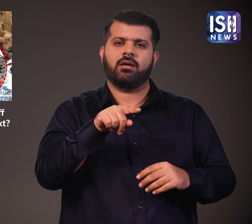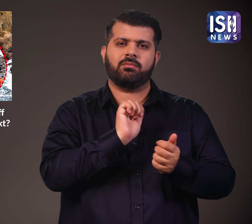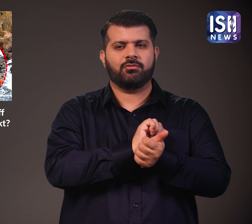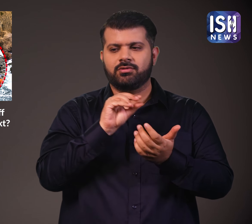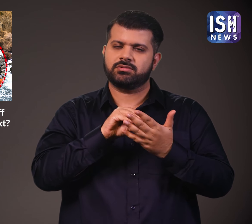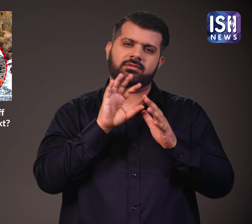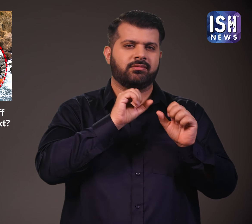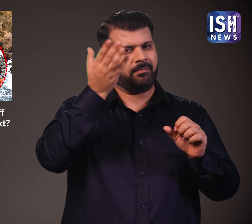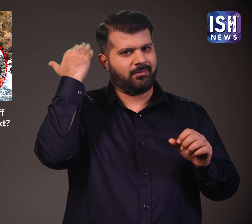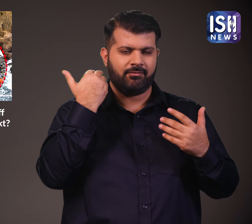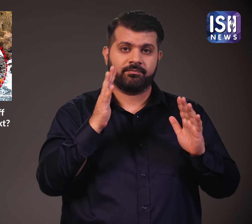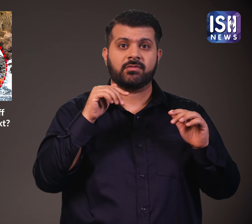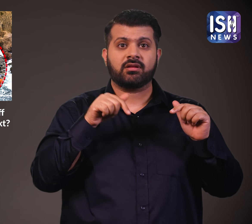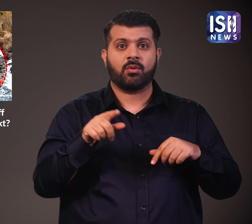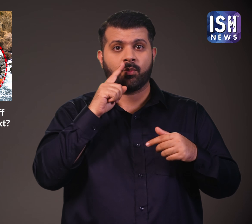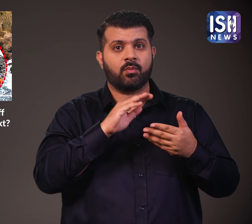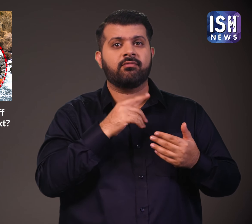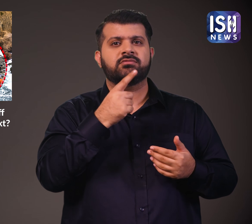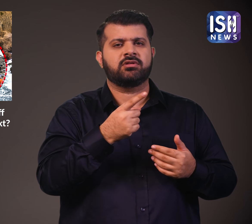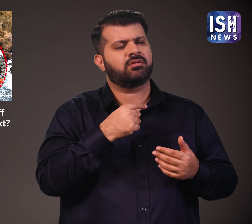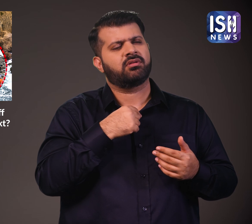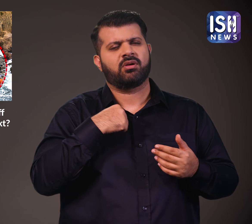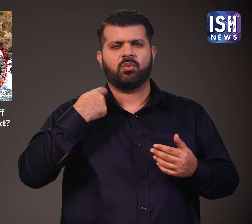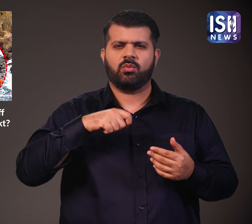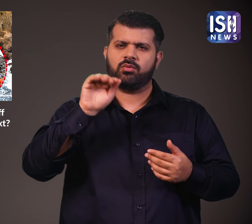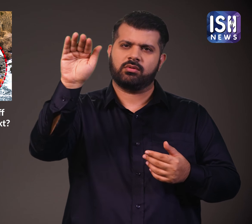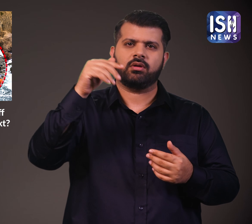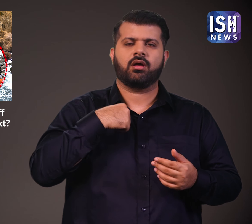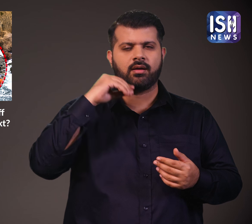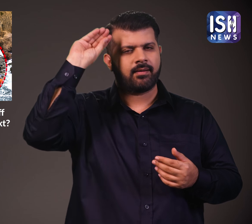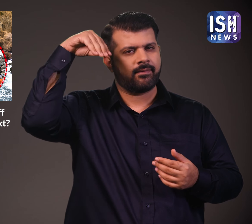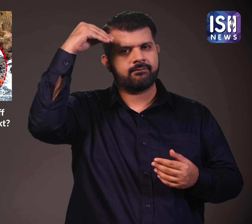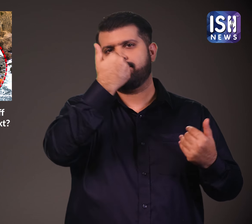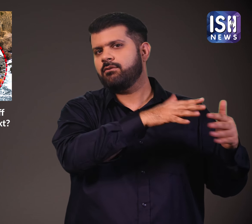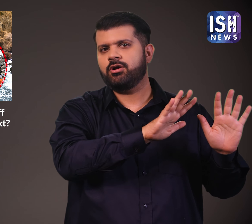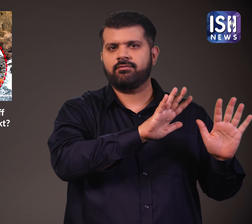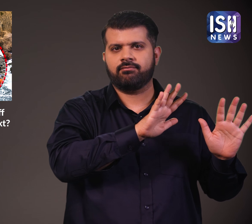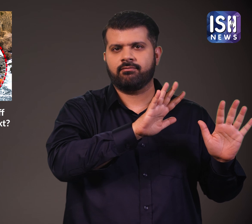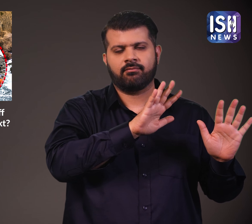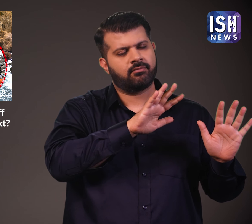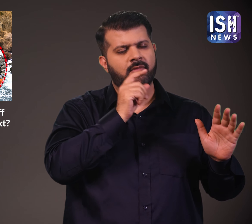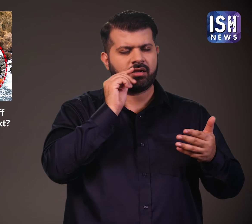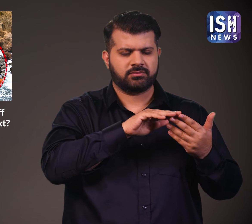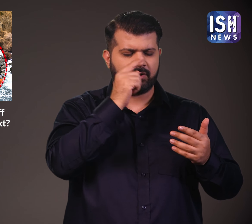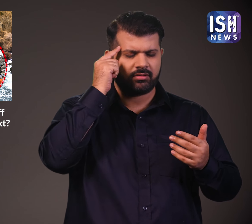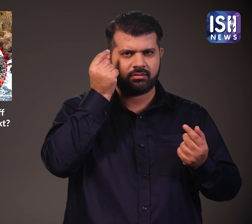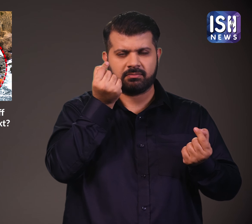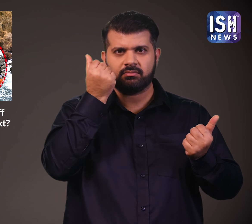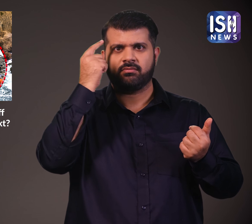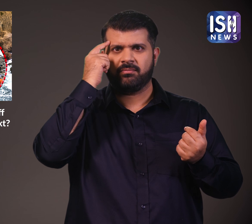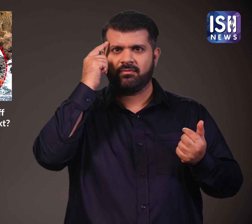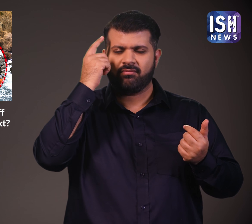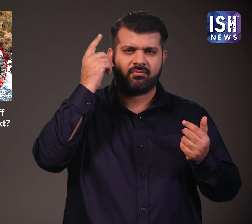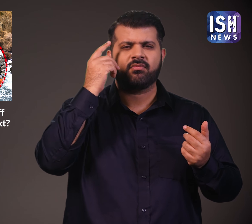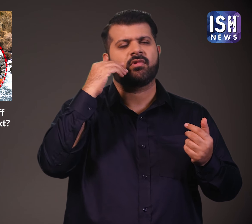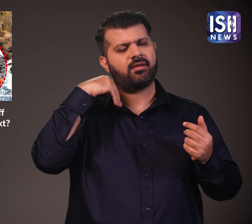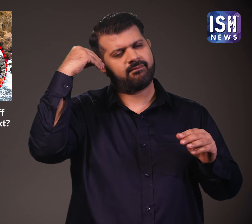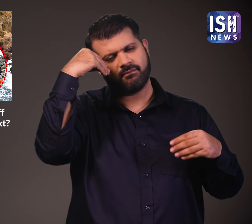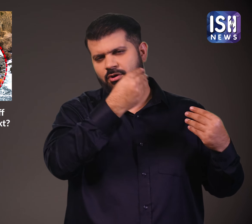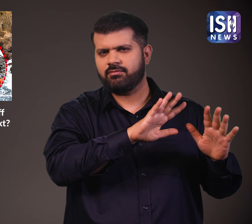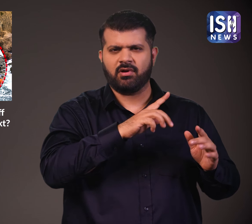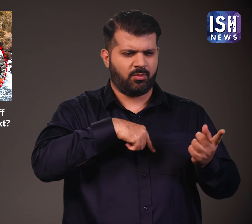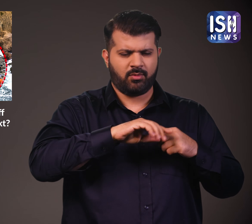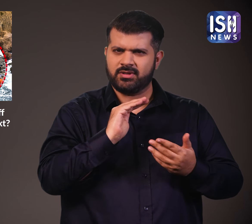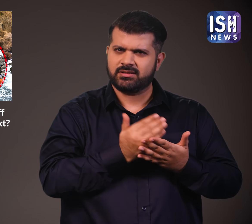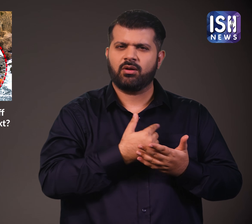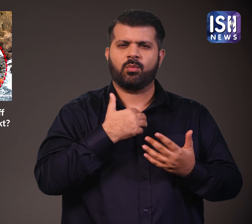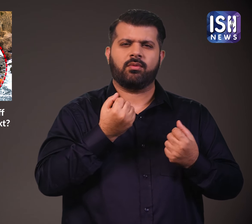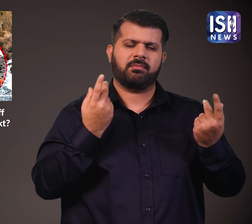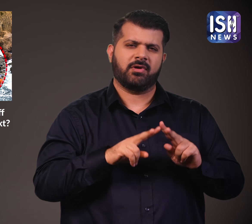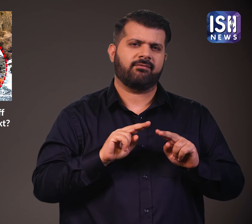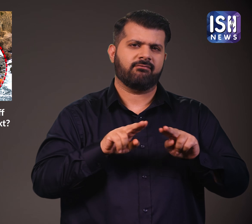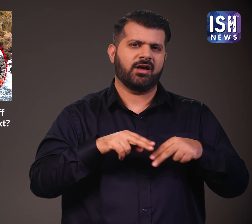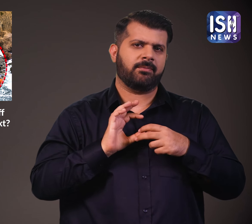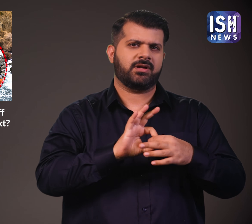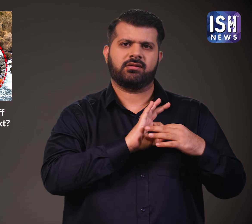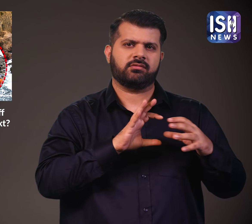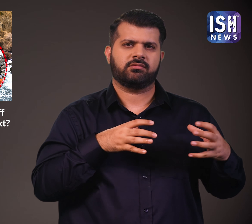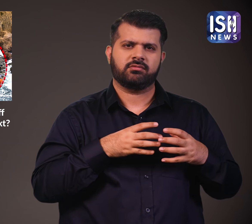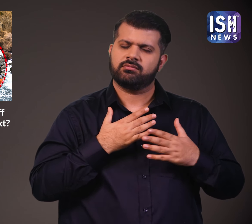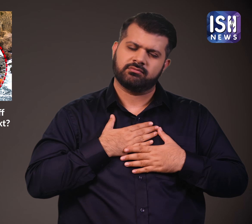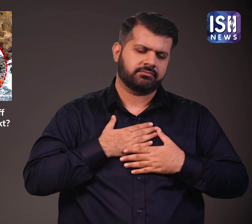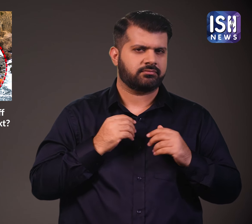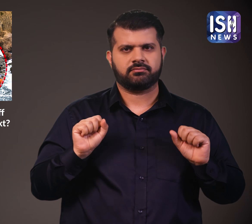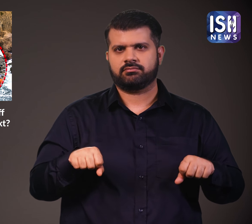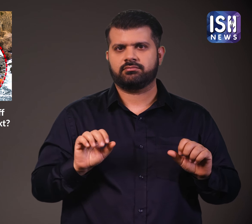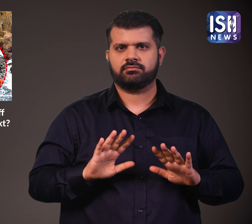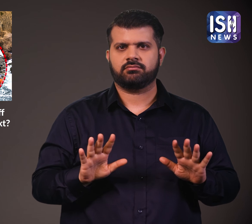later told the court she had forgiven him and wanted their family to heal together.